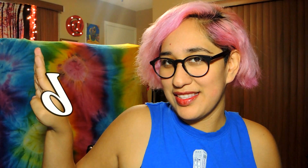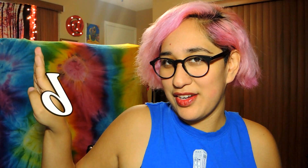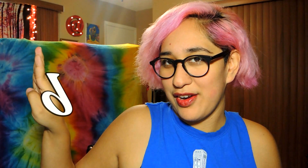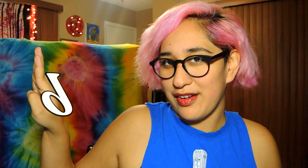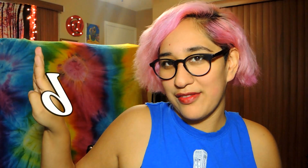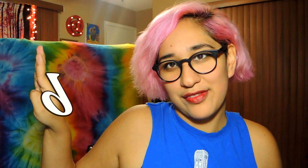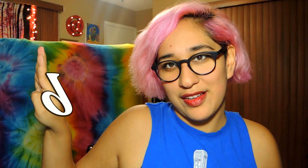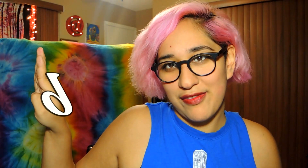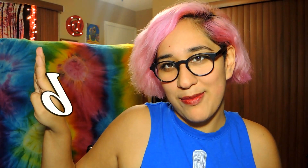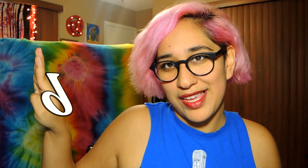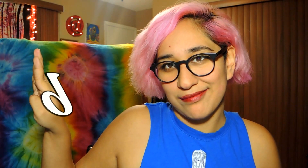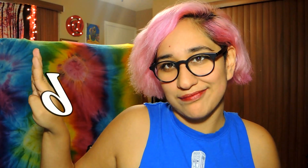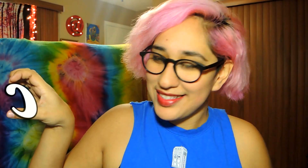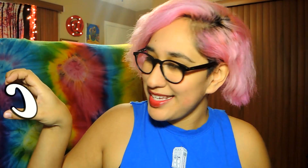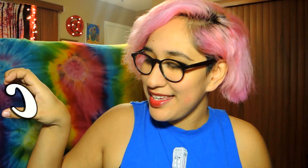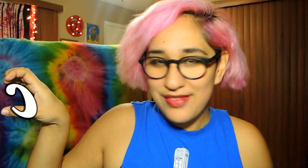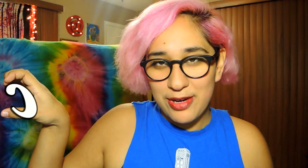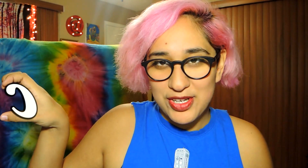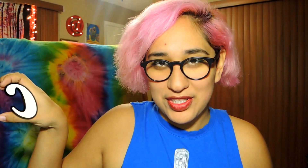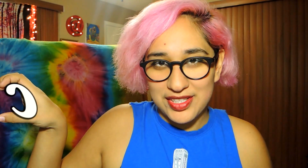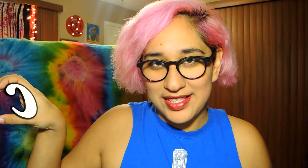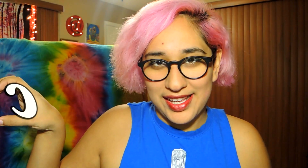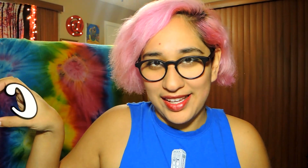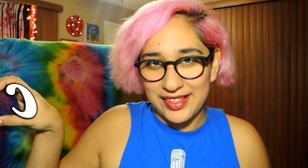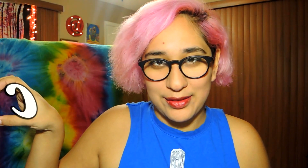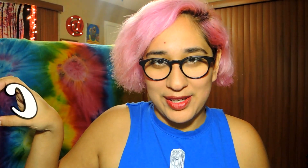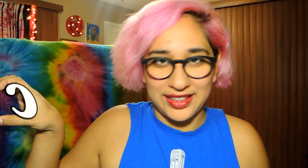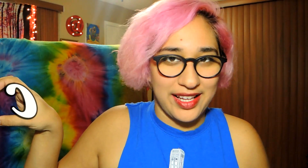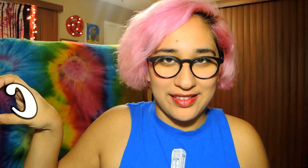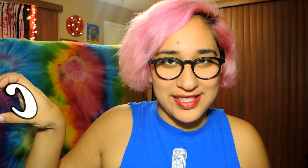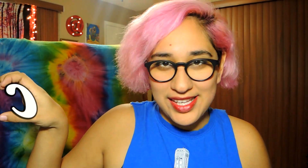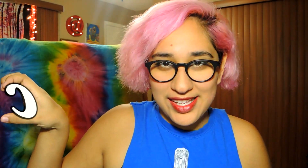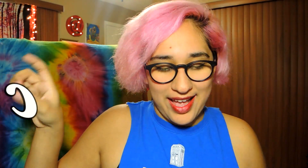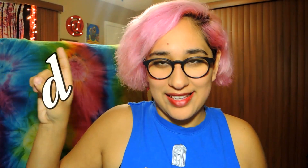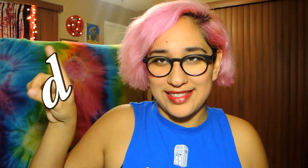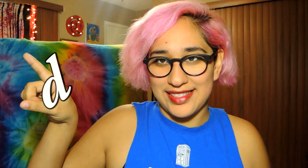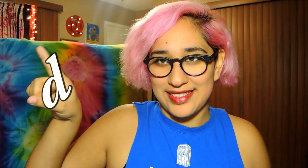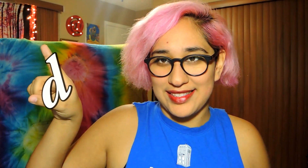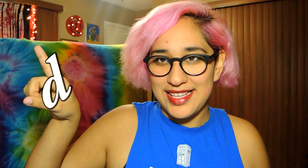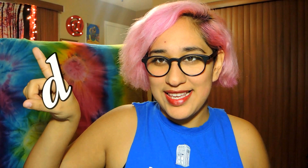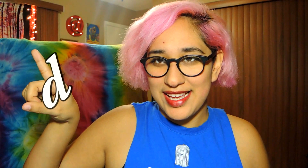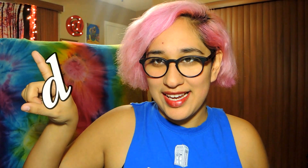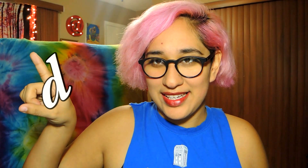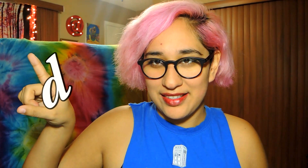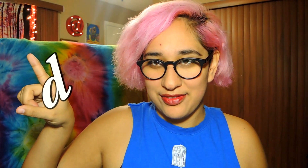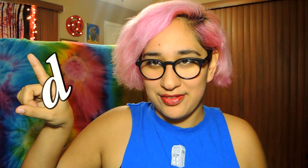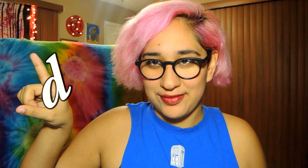the curve of the "B". "C" very much looks like the written letter "C", as does "D" kind of.